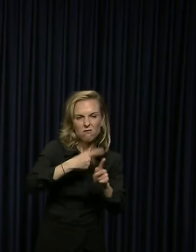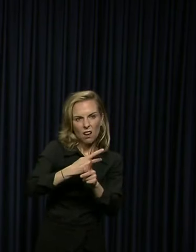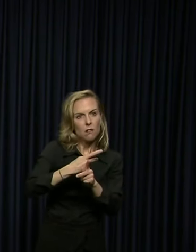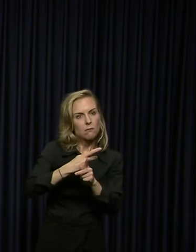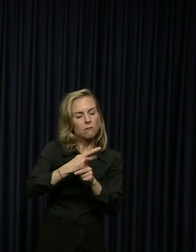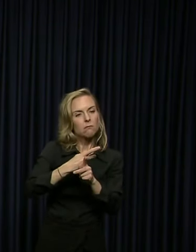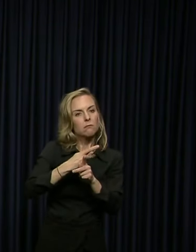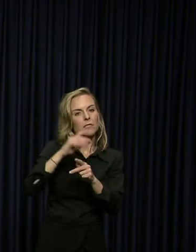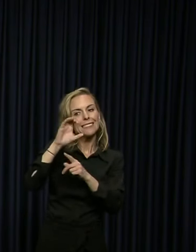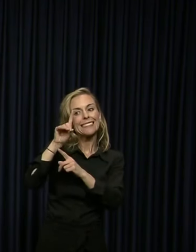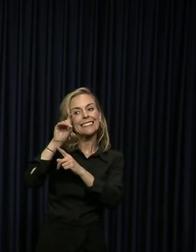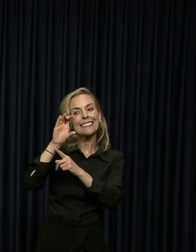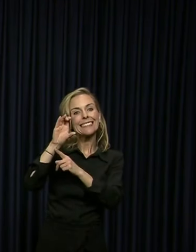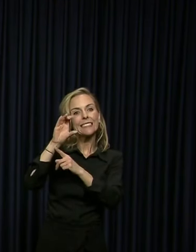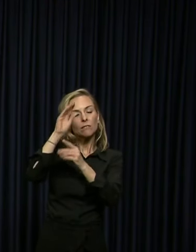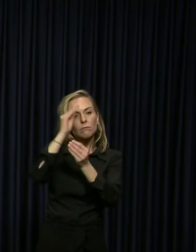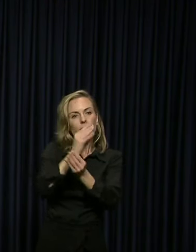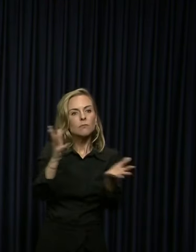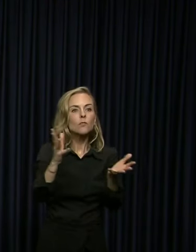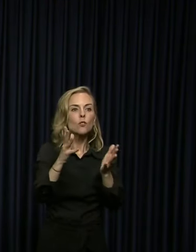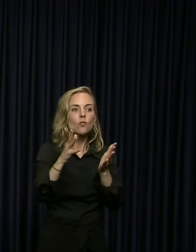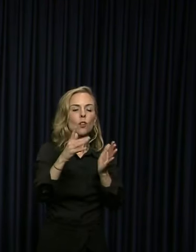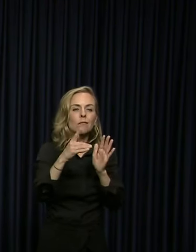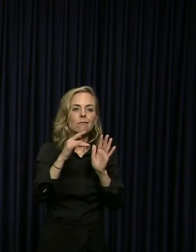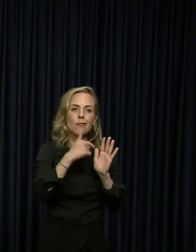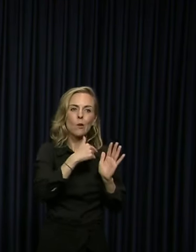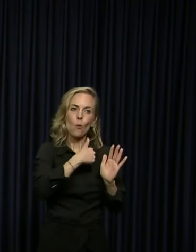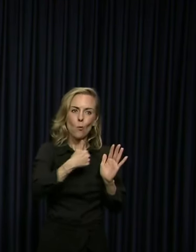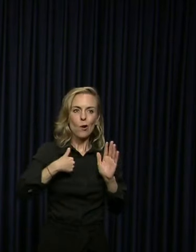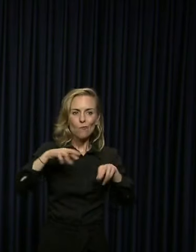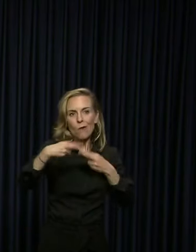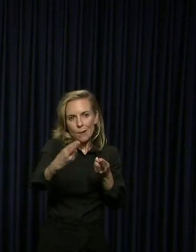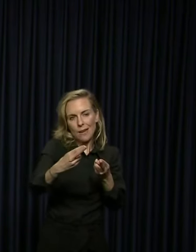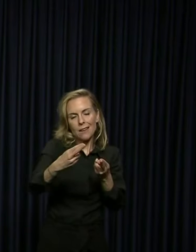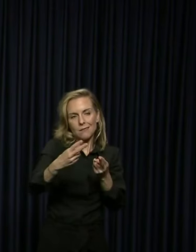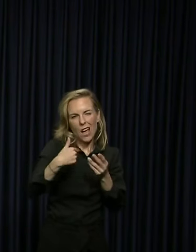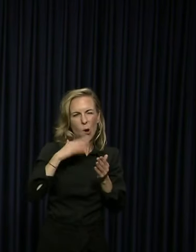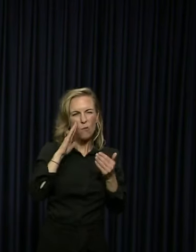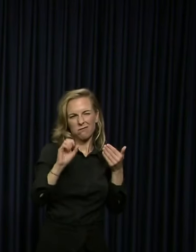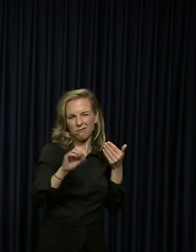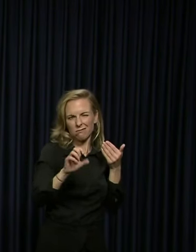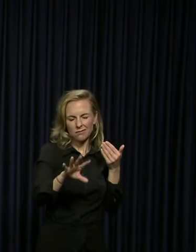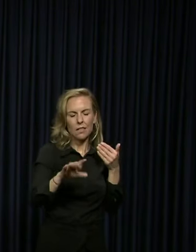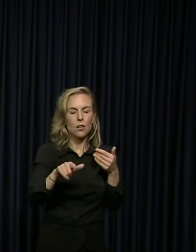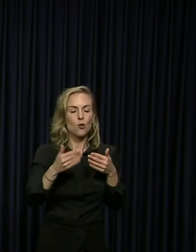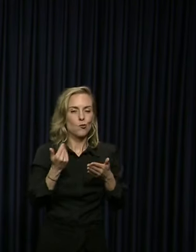MAINTAIN, IF YOU'RE IN A GROCERY STORE OR A PHARMACY, THE CDC HAS